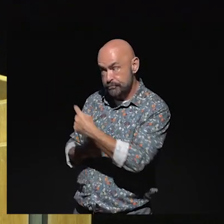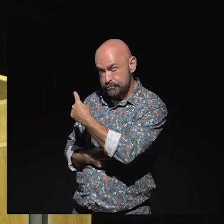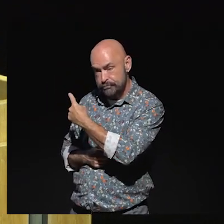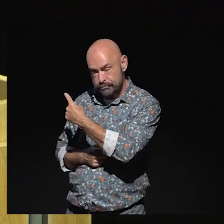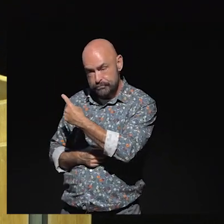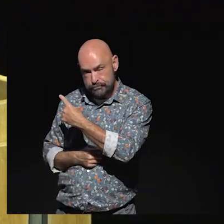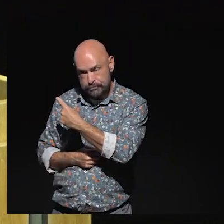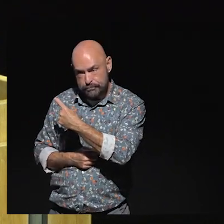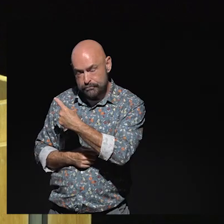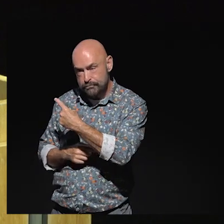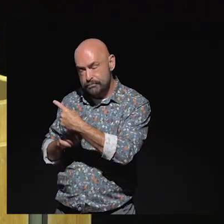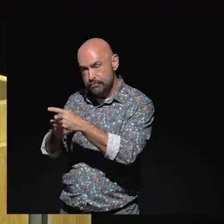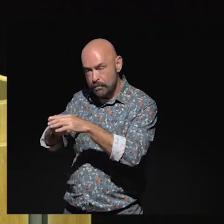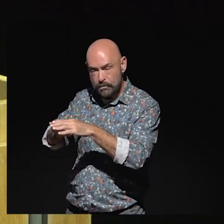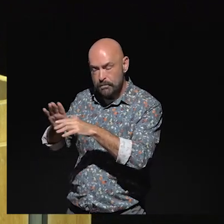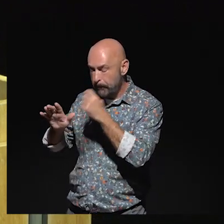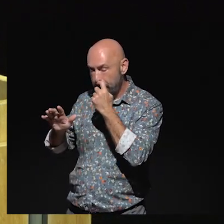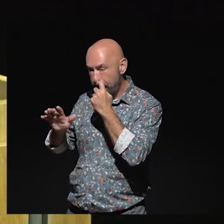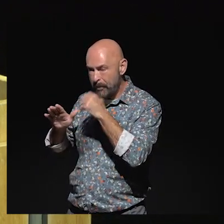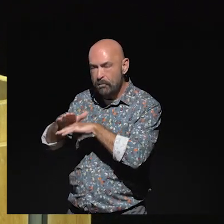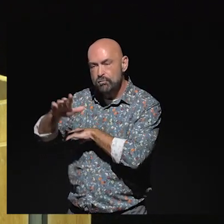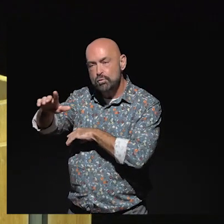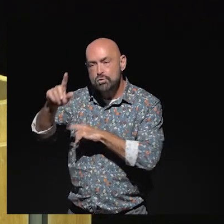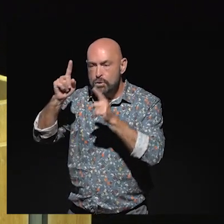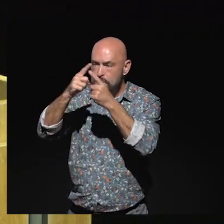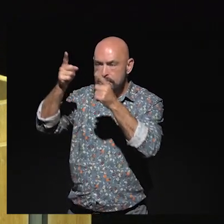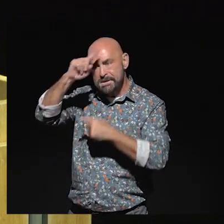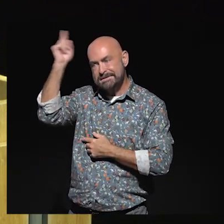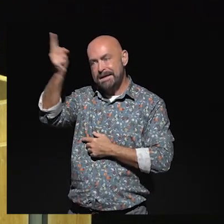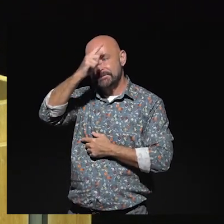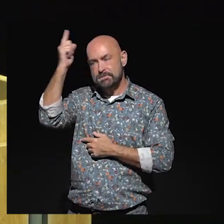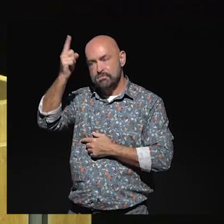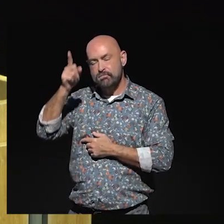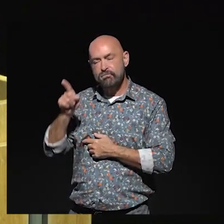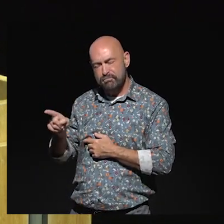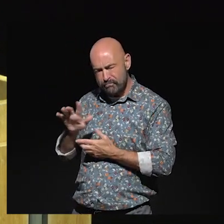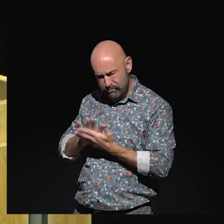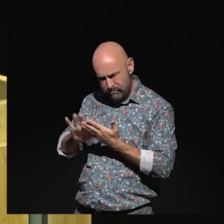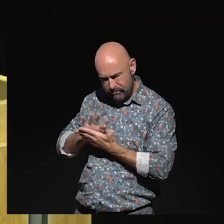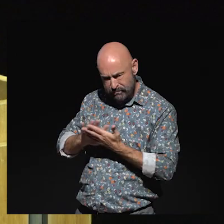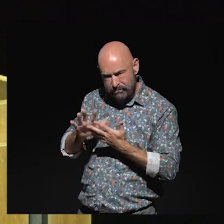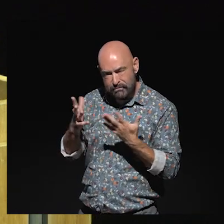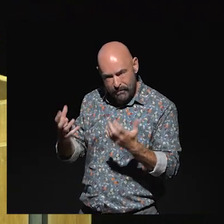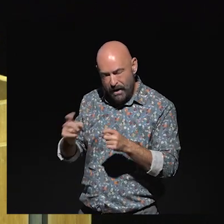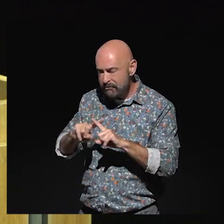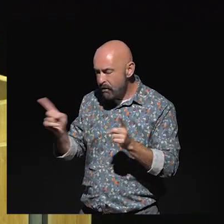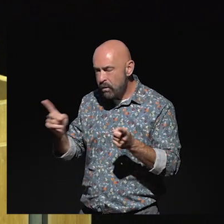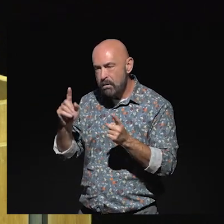with this future Saint to whom they were very close, which suggests a whole other world of intellect